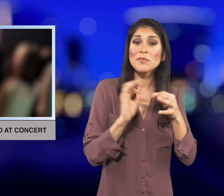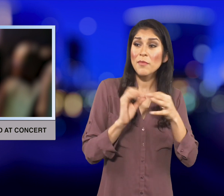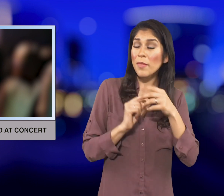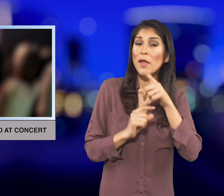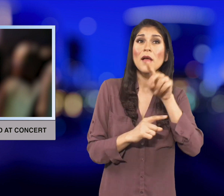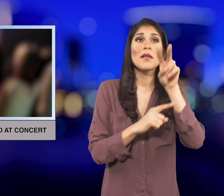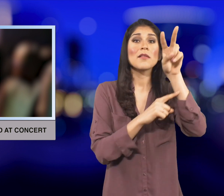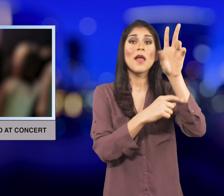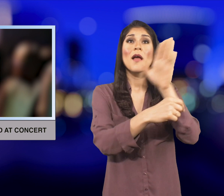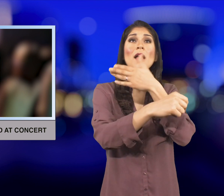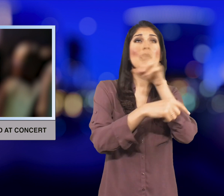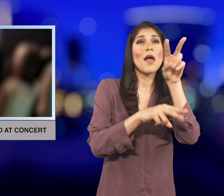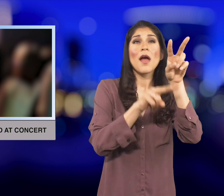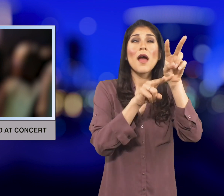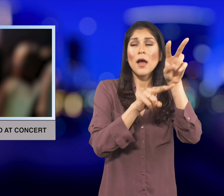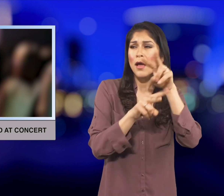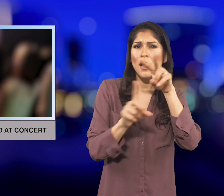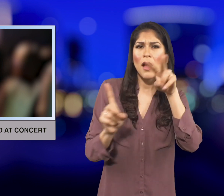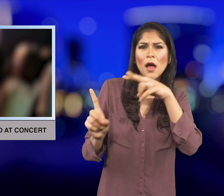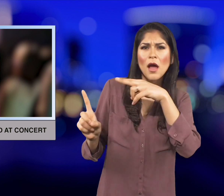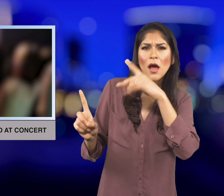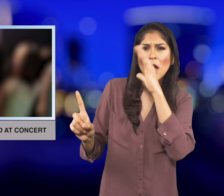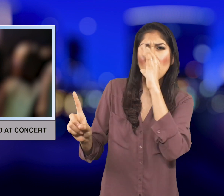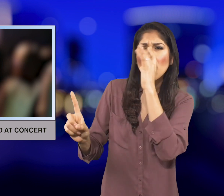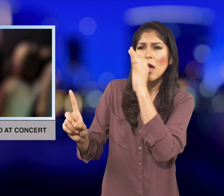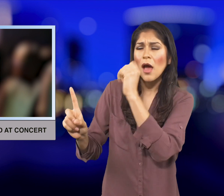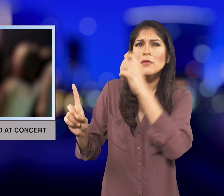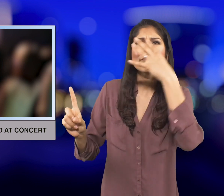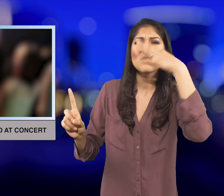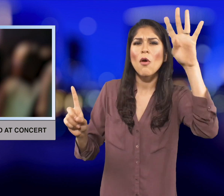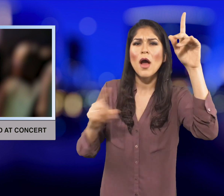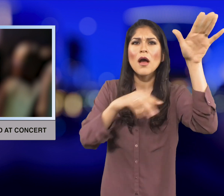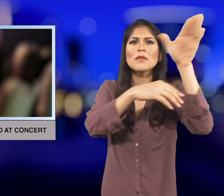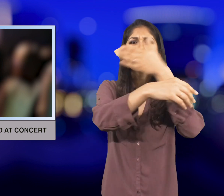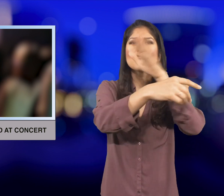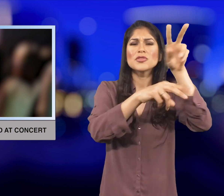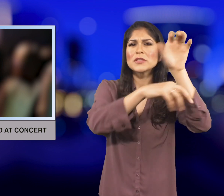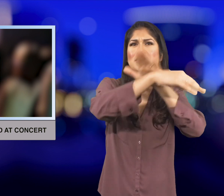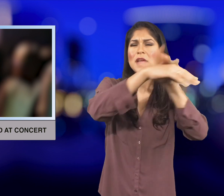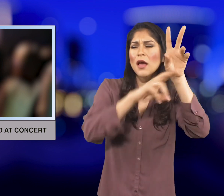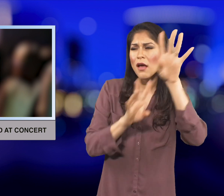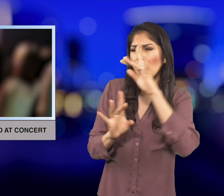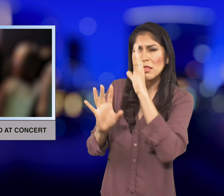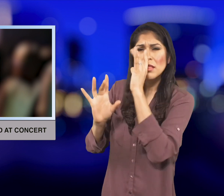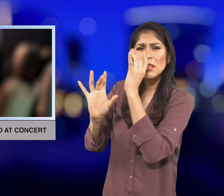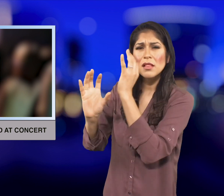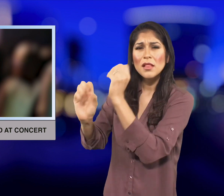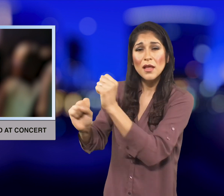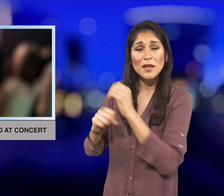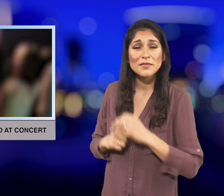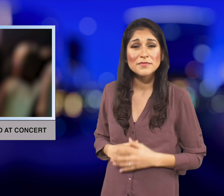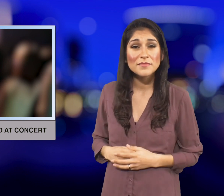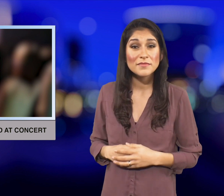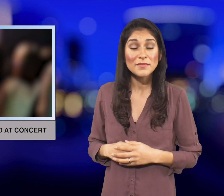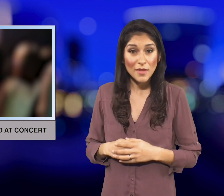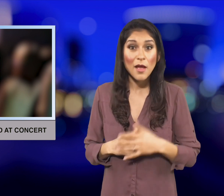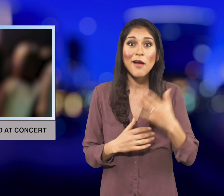And she said she no longer cared what was happening on stage because watching them was "absolutely mesmerizing."